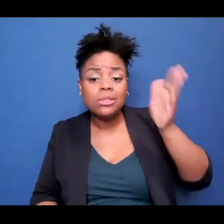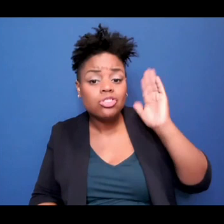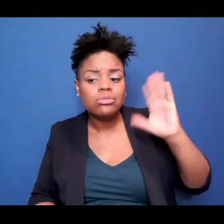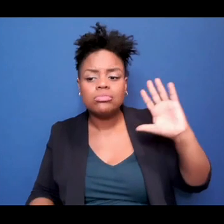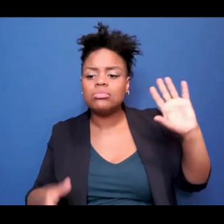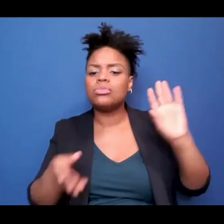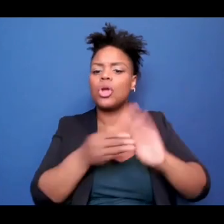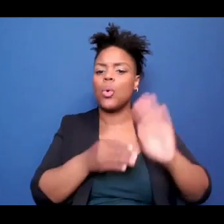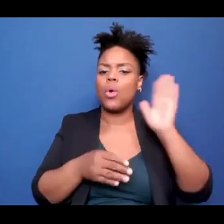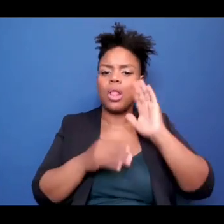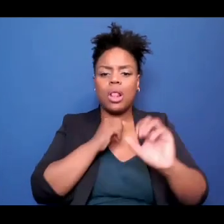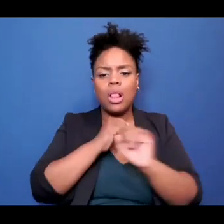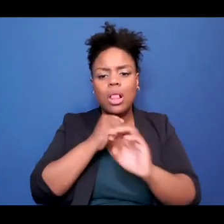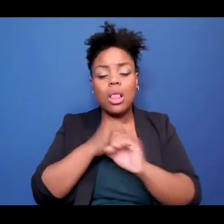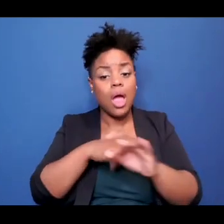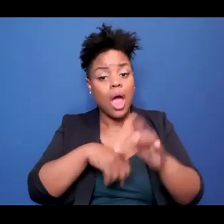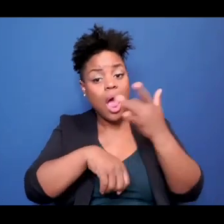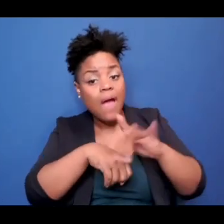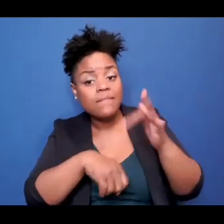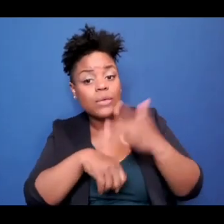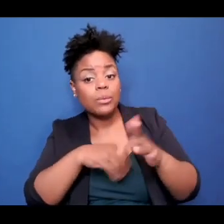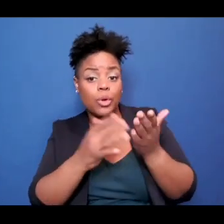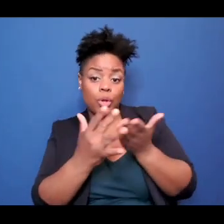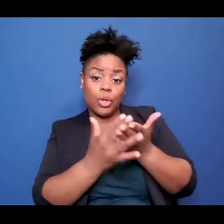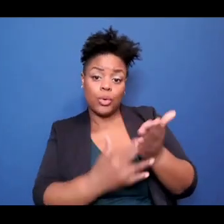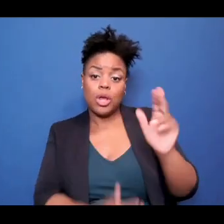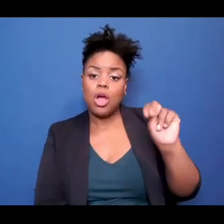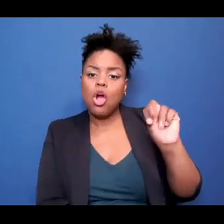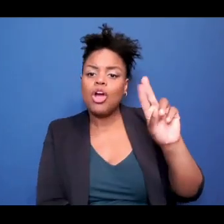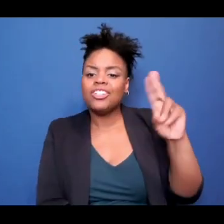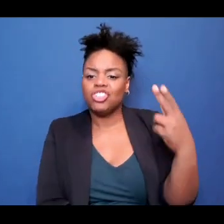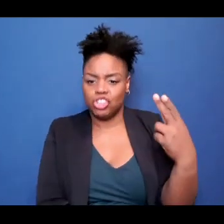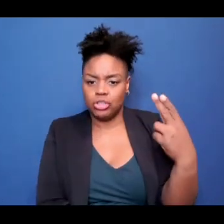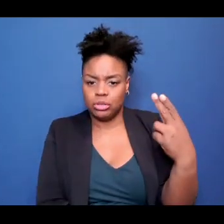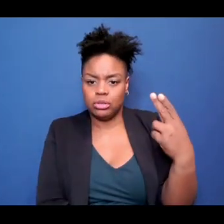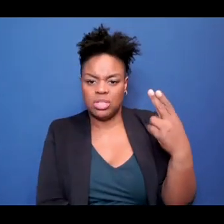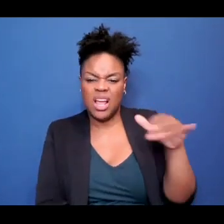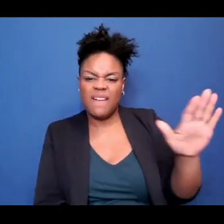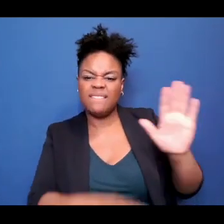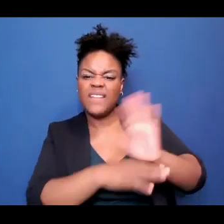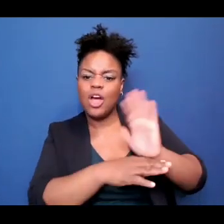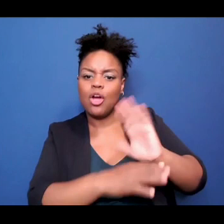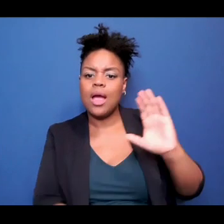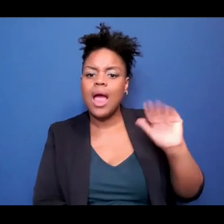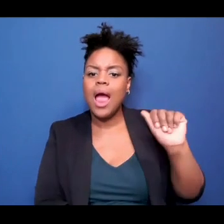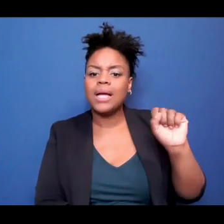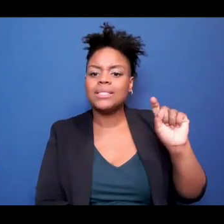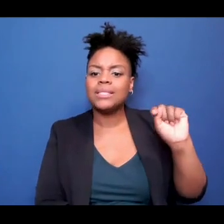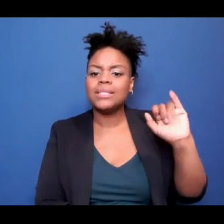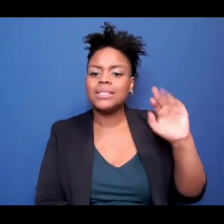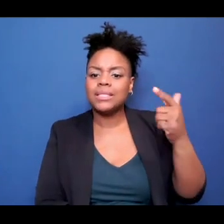ALL OF OUR HISTORY TALKS HERE AT THE NATIONAL LIBRARY OF MEDICINE AND AVAILABLE THROUGH THE NIH VIDEOCASTING SYSTEM, SO YES,